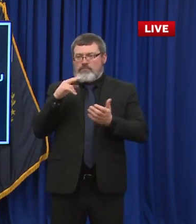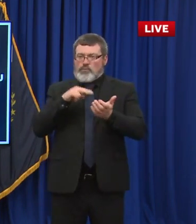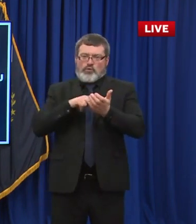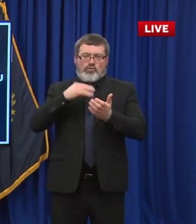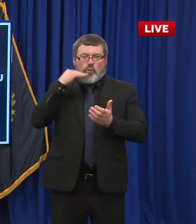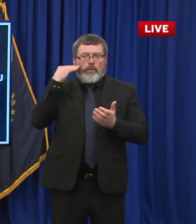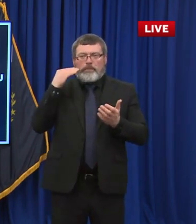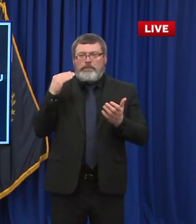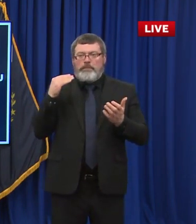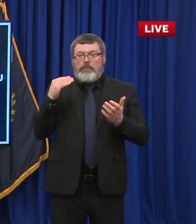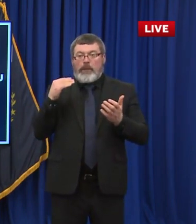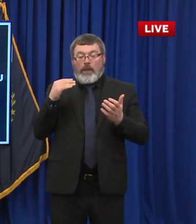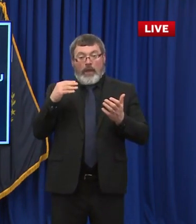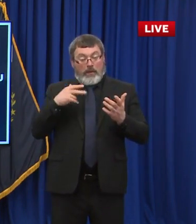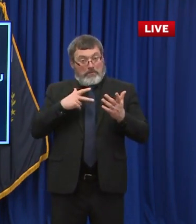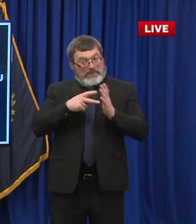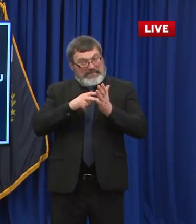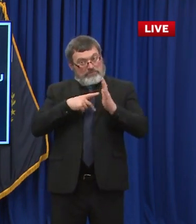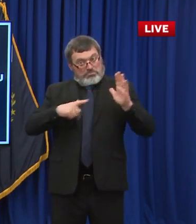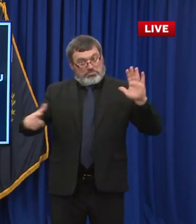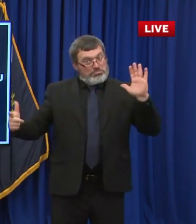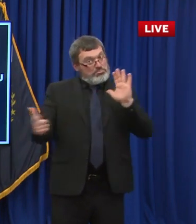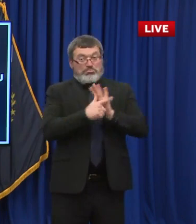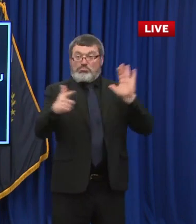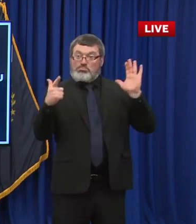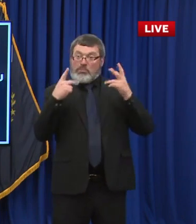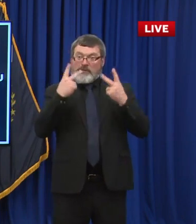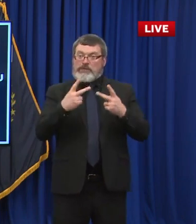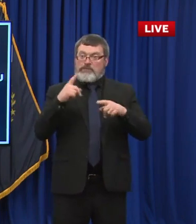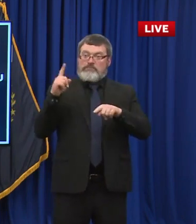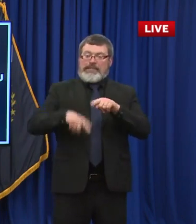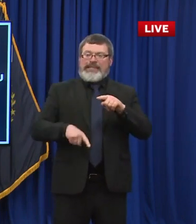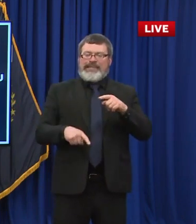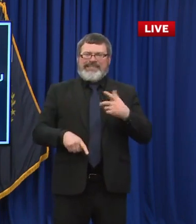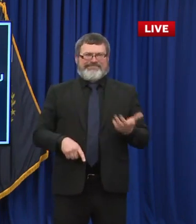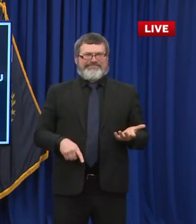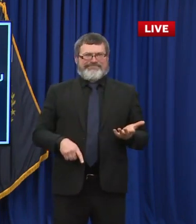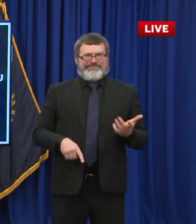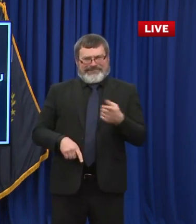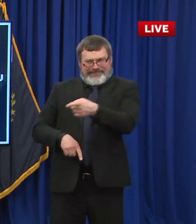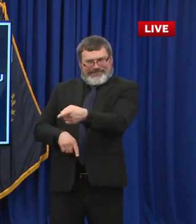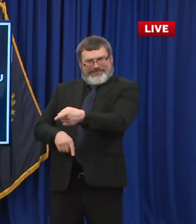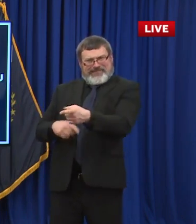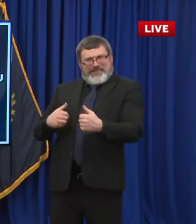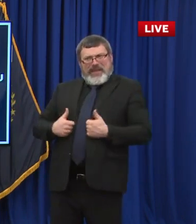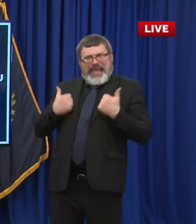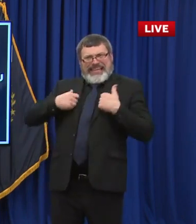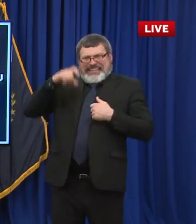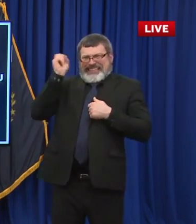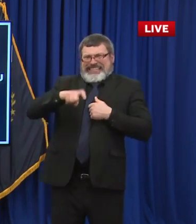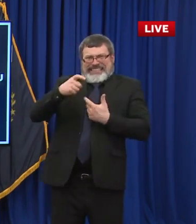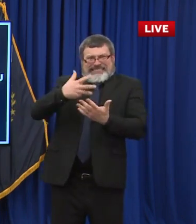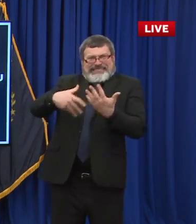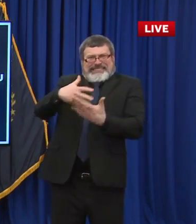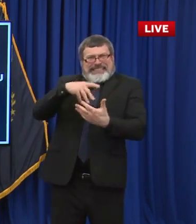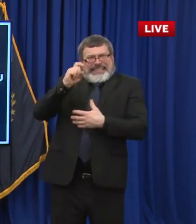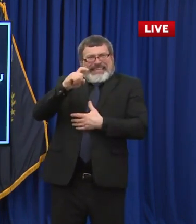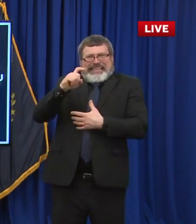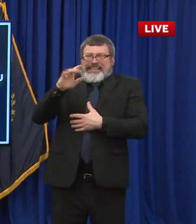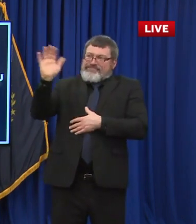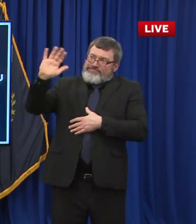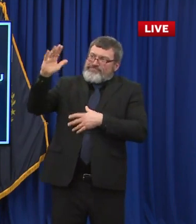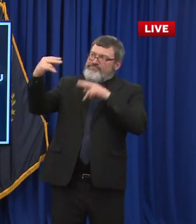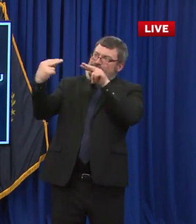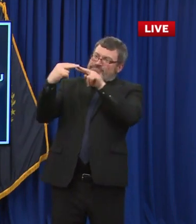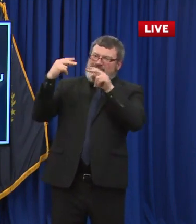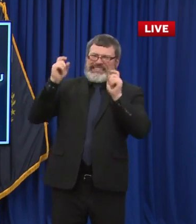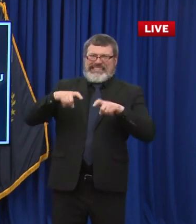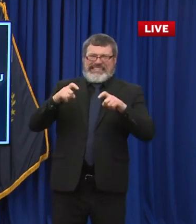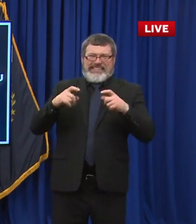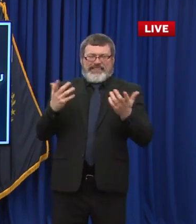ALTHOUGH, YOU KNOW, WE ACKNOWLEDGE THAT RESIDENTS OF LONG-TERM CARE FACILITIES NEED TO HAVE SOCIAL VISITATION AS PART OF THEIR OVERALL HEALTH AND WELL-BEING.